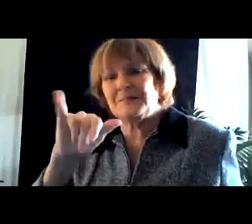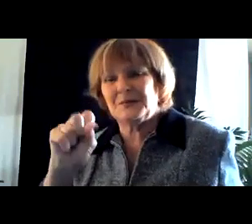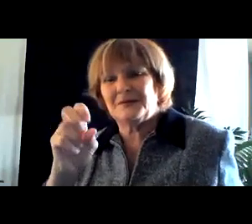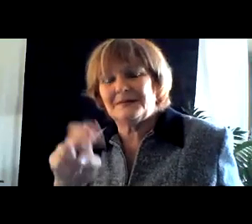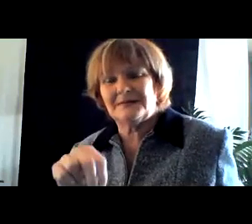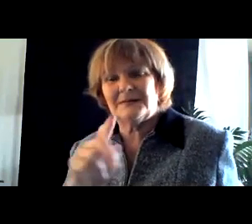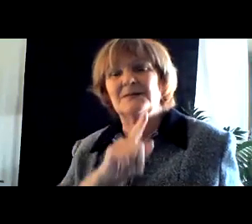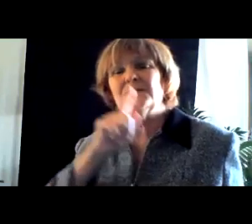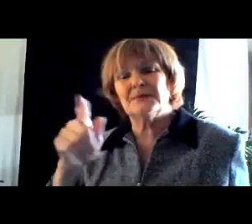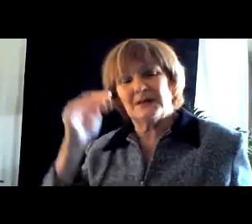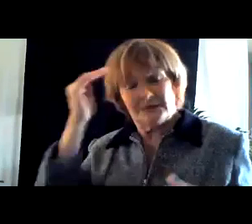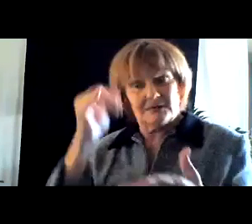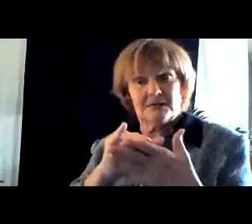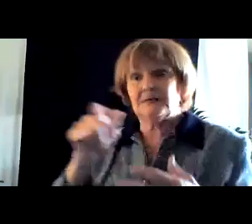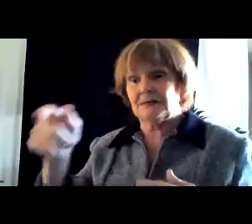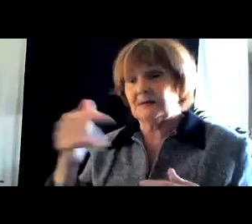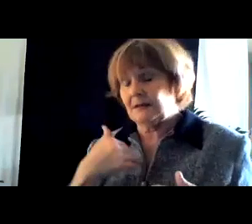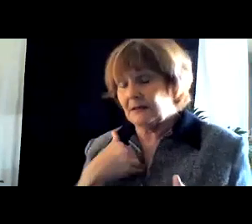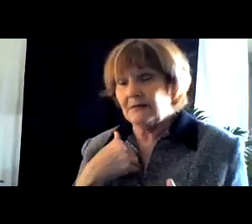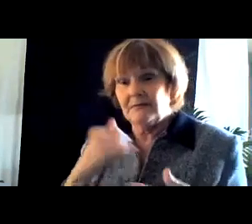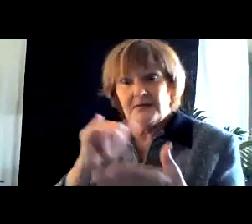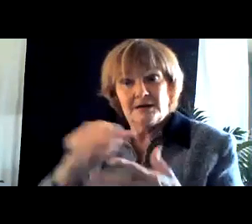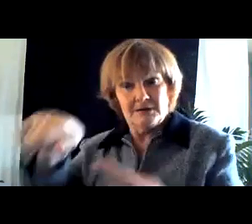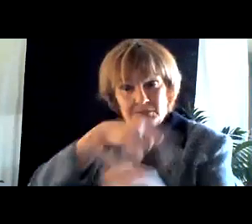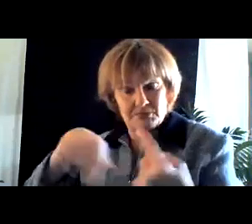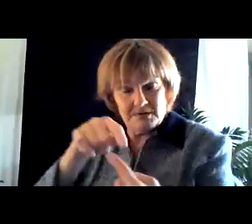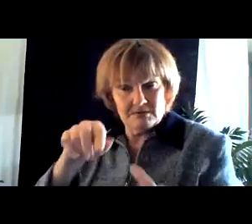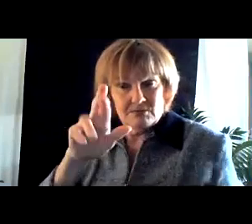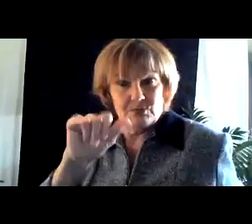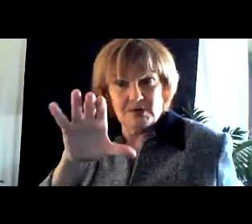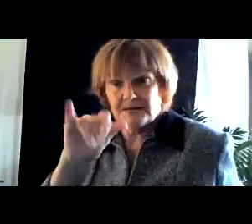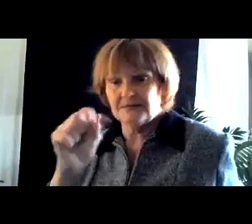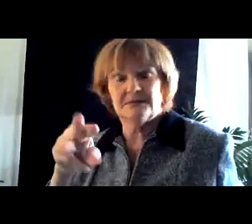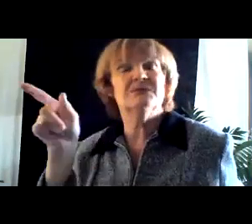that she mentioned around racism. It's one of my favorites. And she says that racism is a distraction.